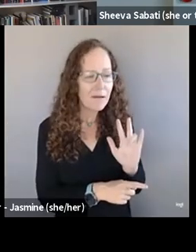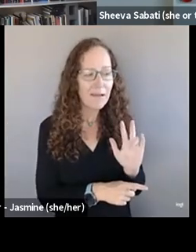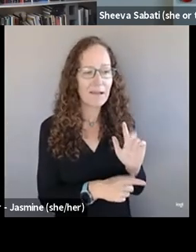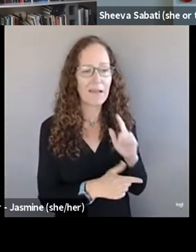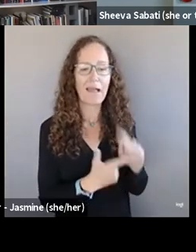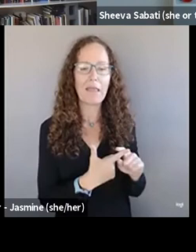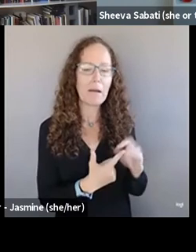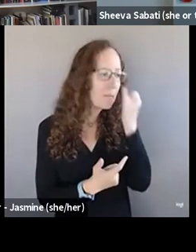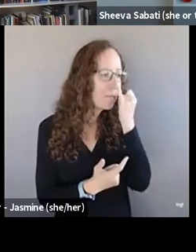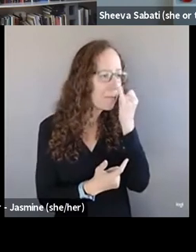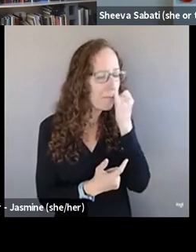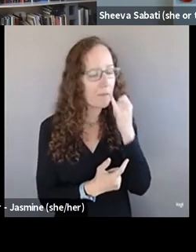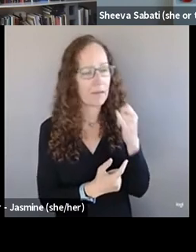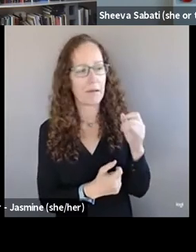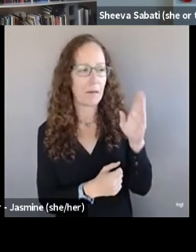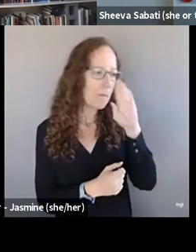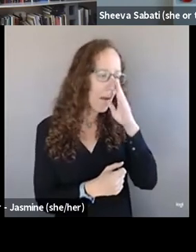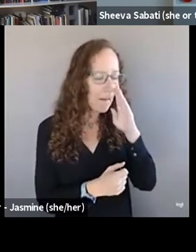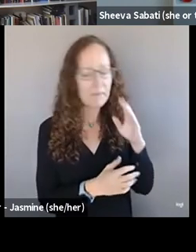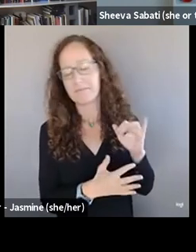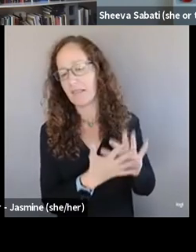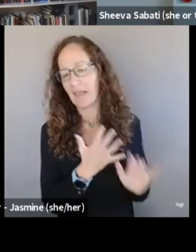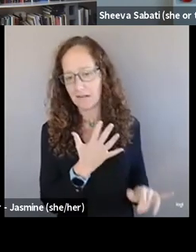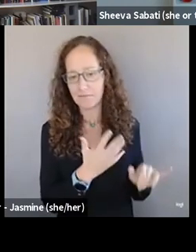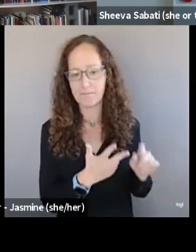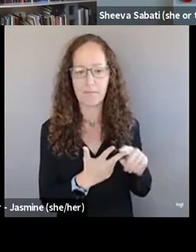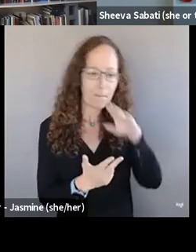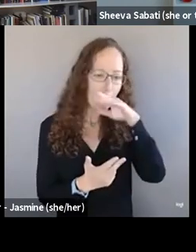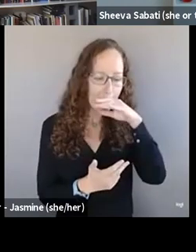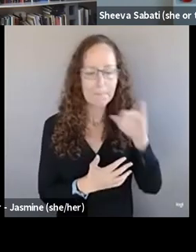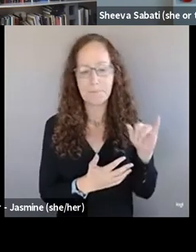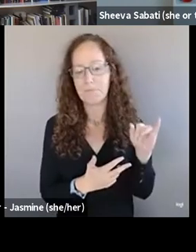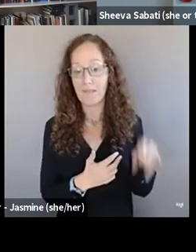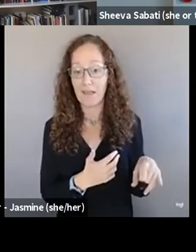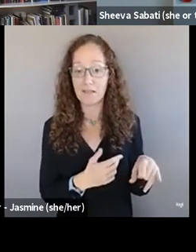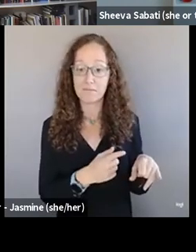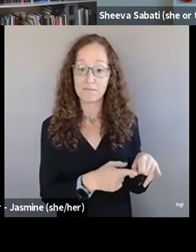fragile. settler colonialism is so weak oppression has been